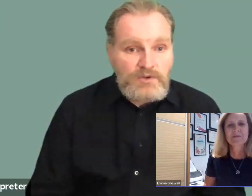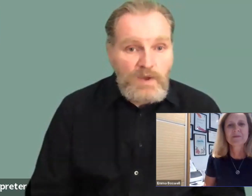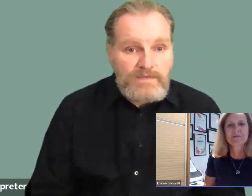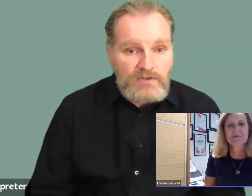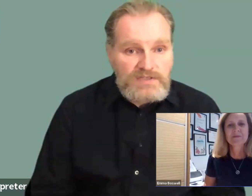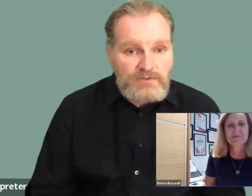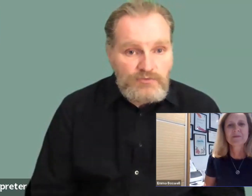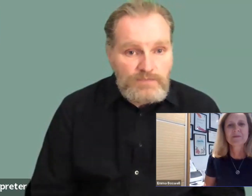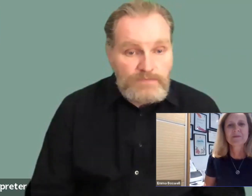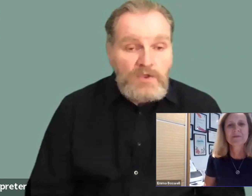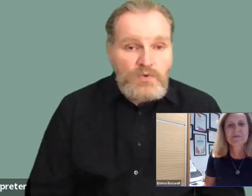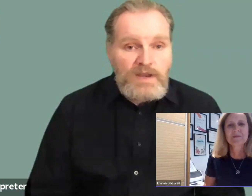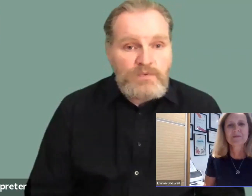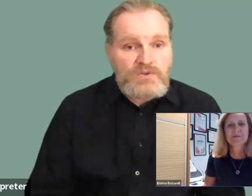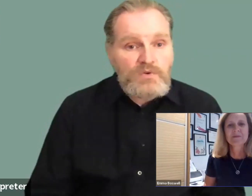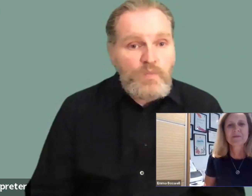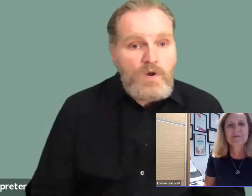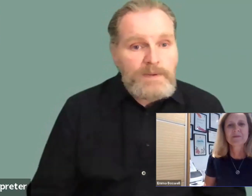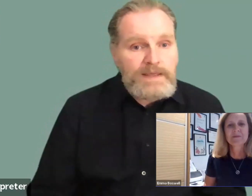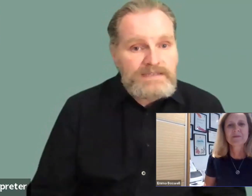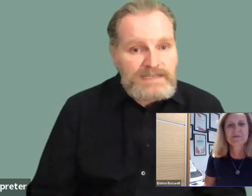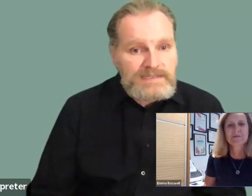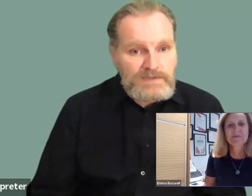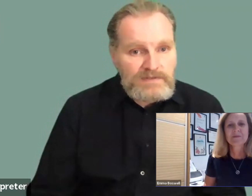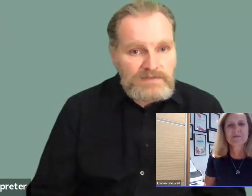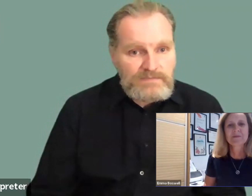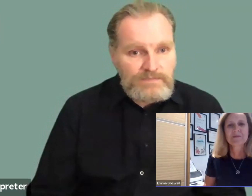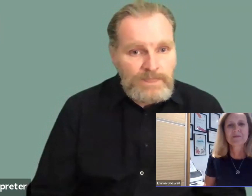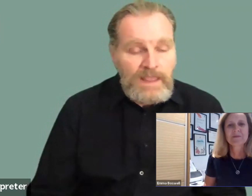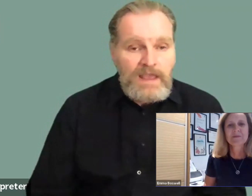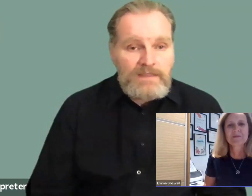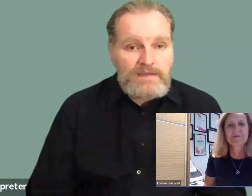and you have Usher syndrome, you can have what's called a workplace assessment. And